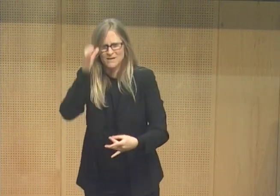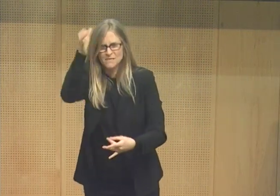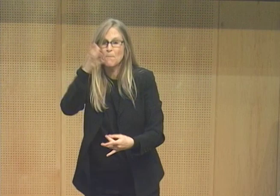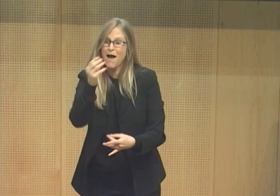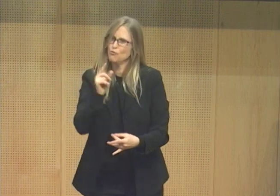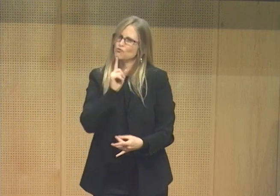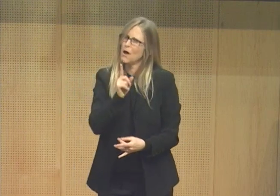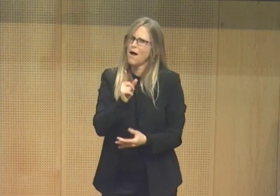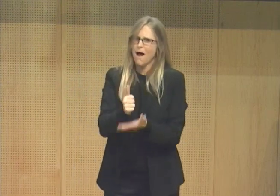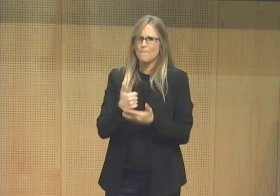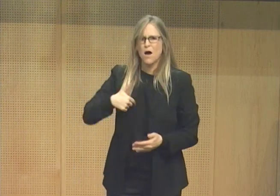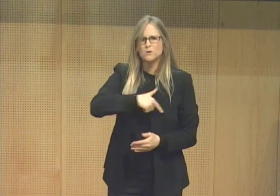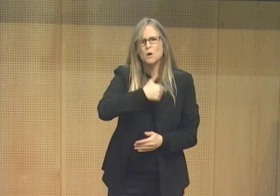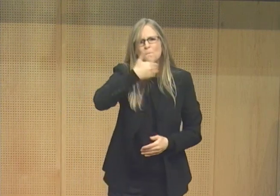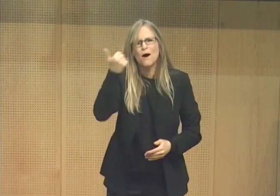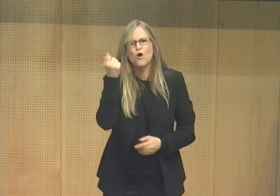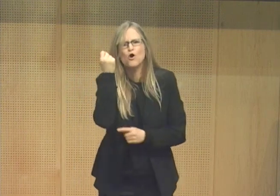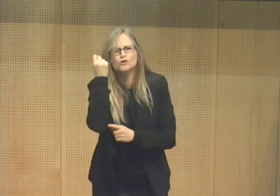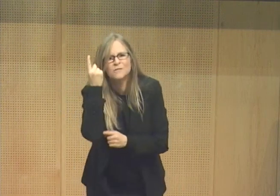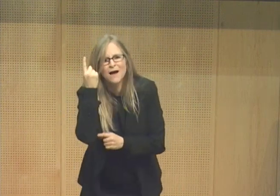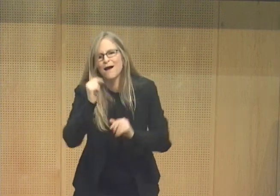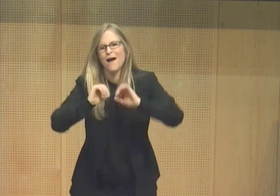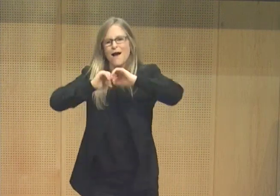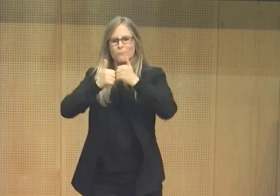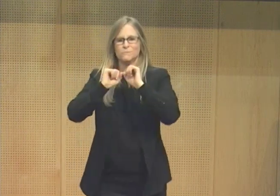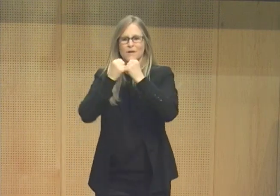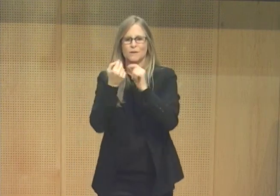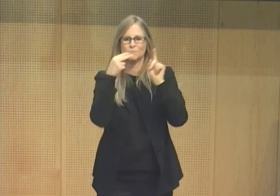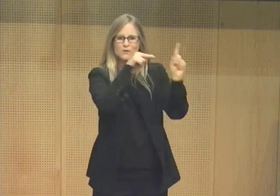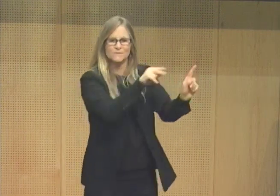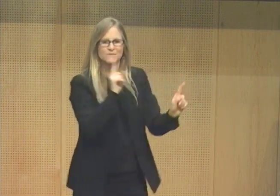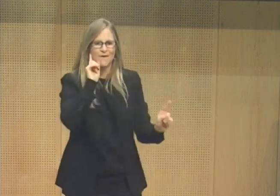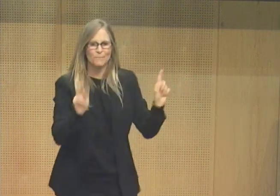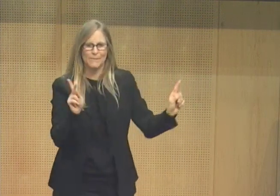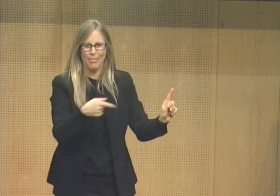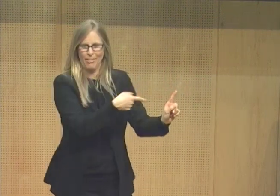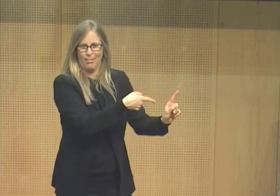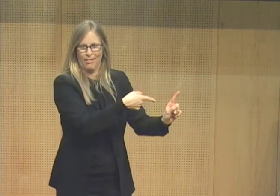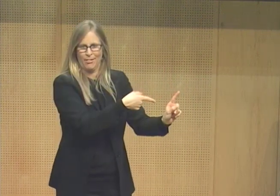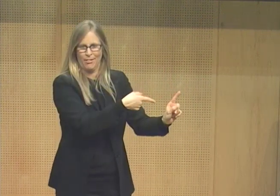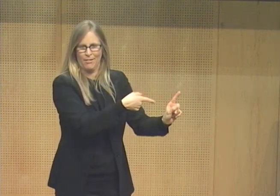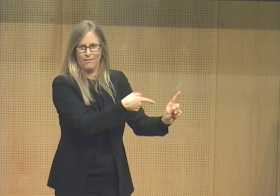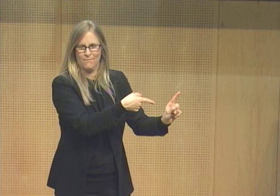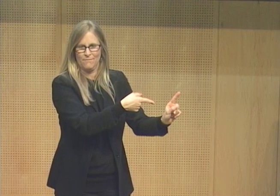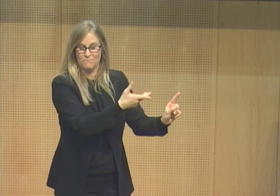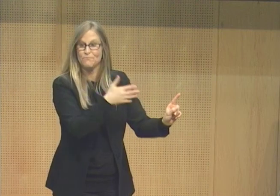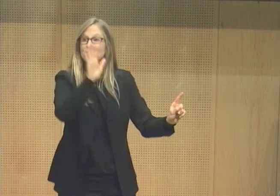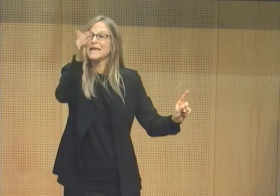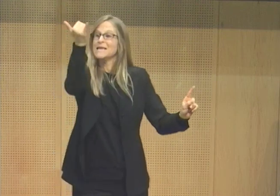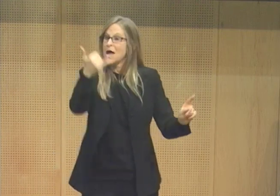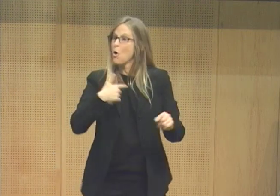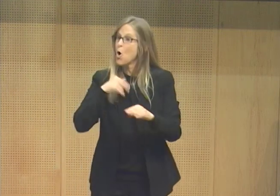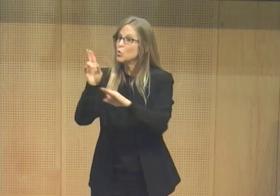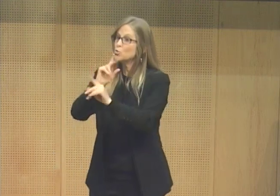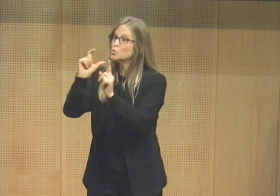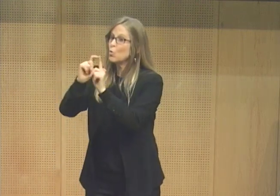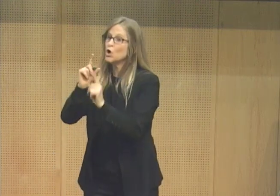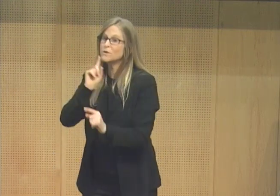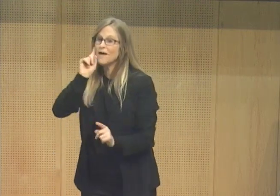and it helps us better understand society's perspective of Deaf people. So when I use the phrase "Deaf people,"